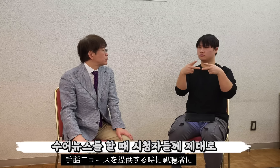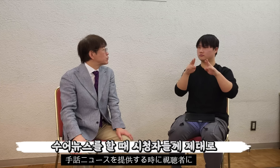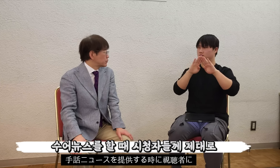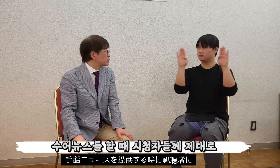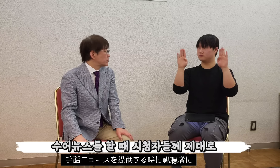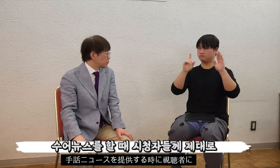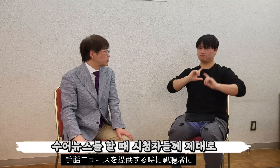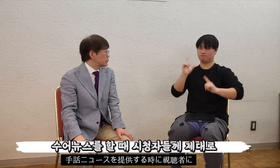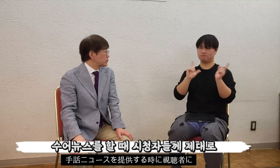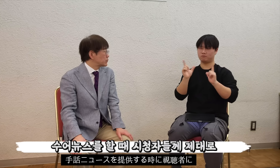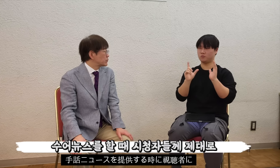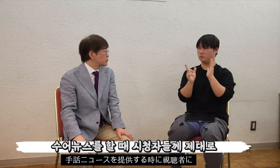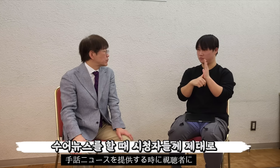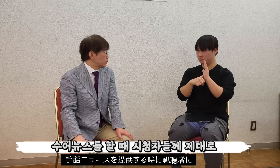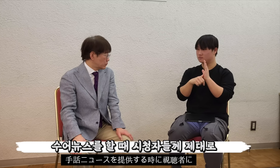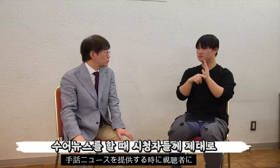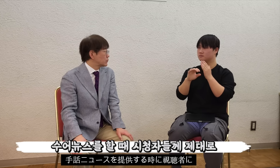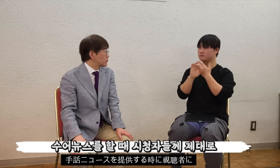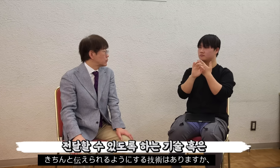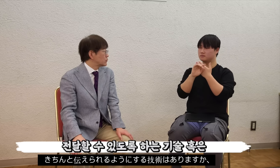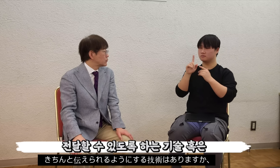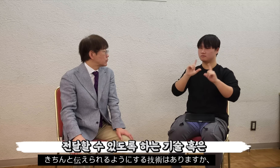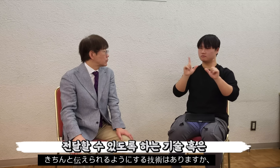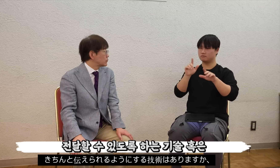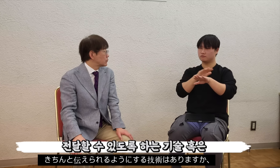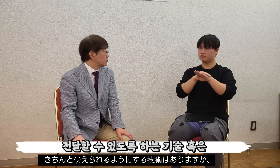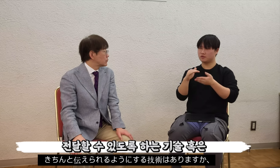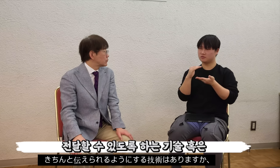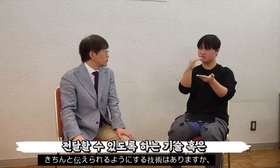Do you have a technique to properly convey to viewers